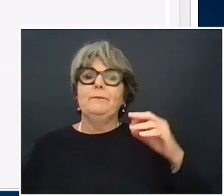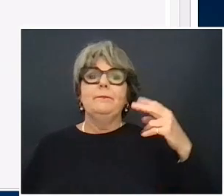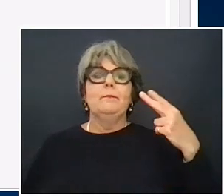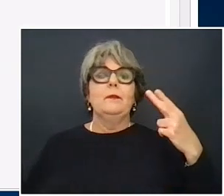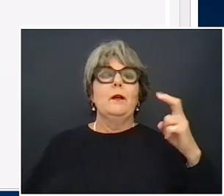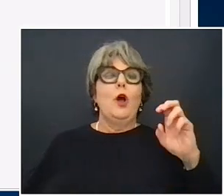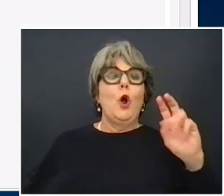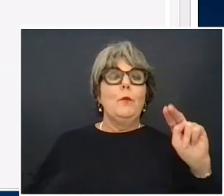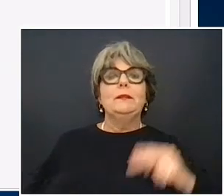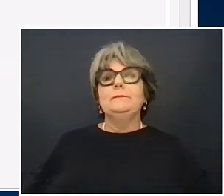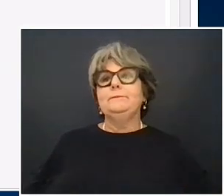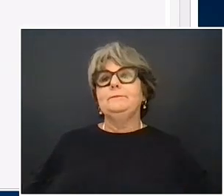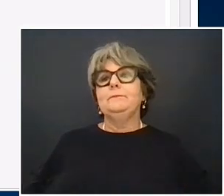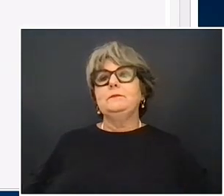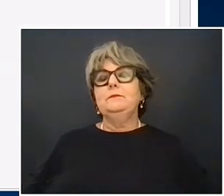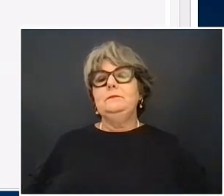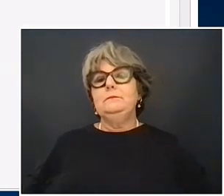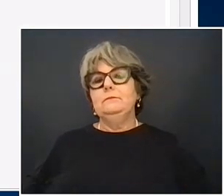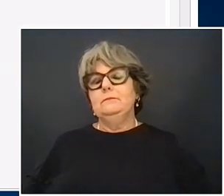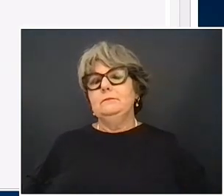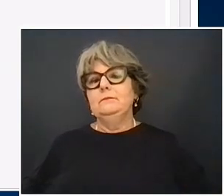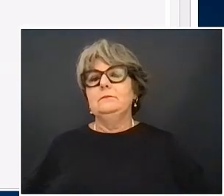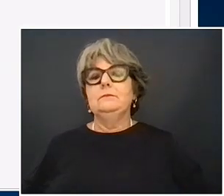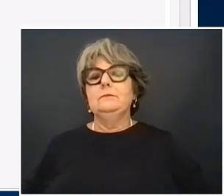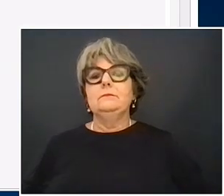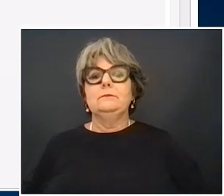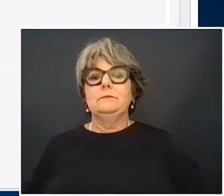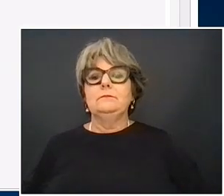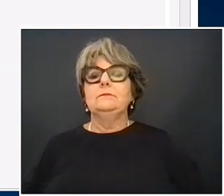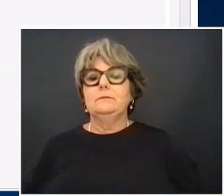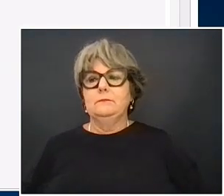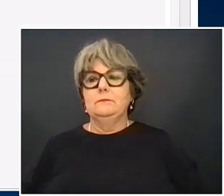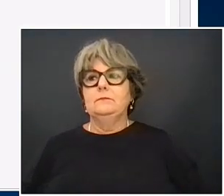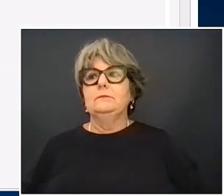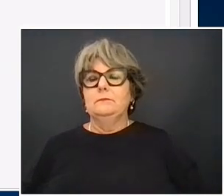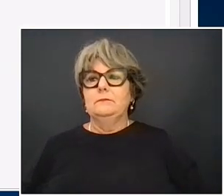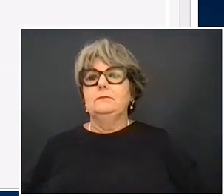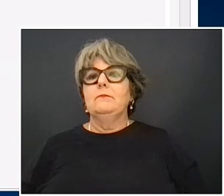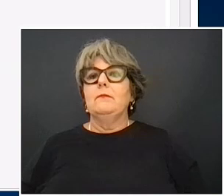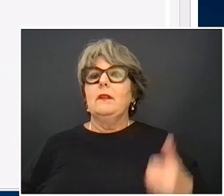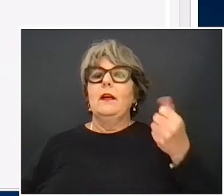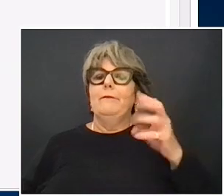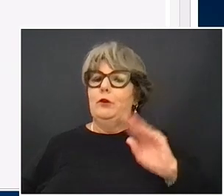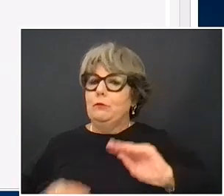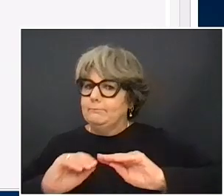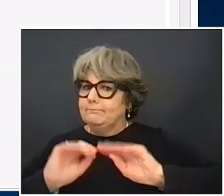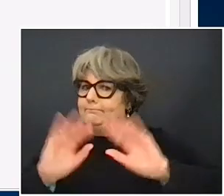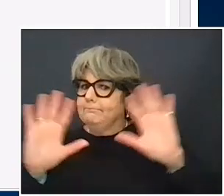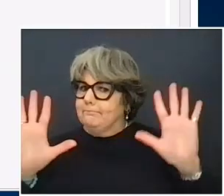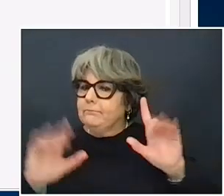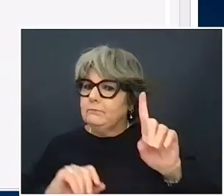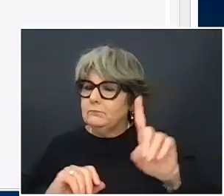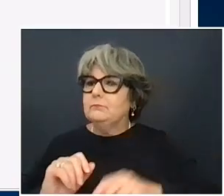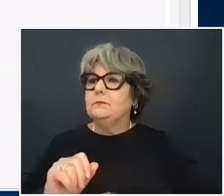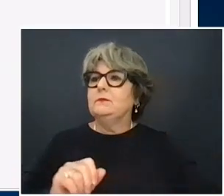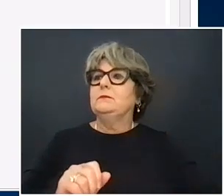Yeah. I just want to make a couple of quick clarifications. So for the composition of